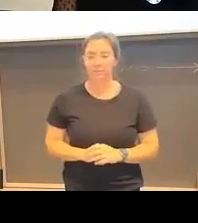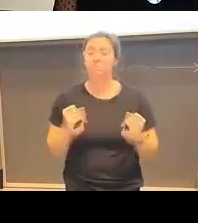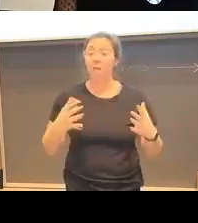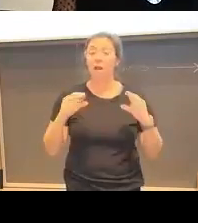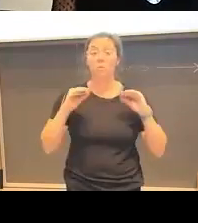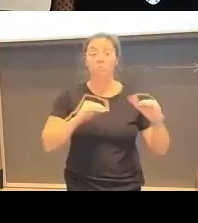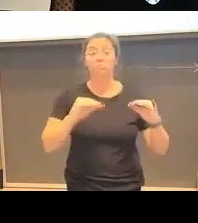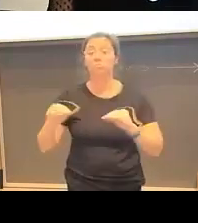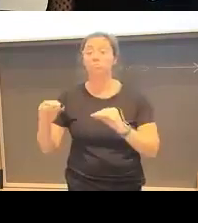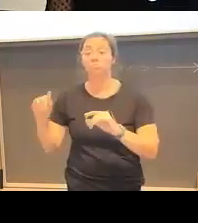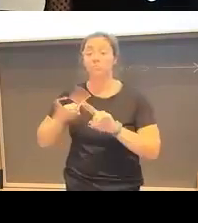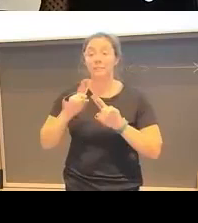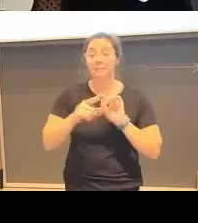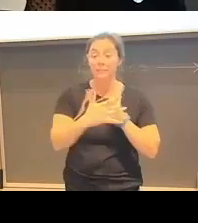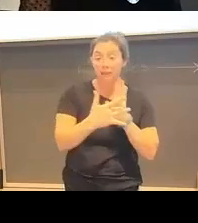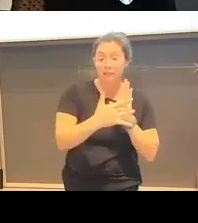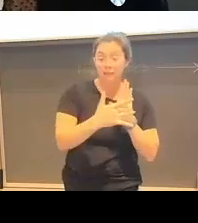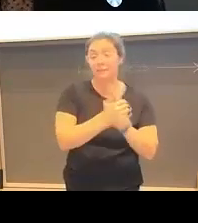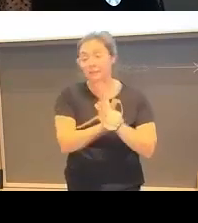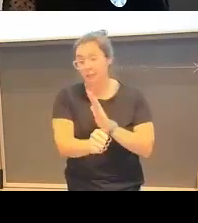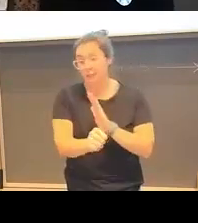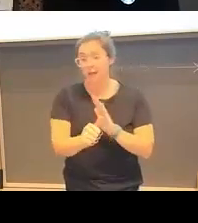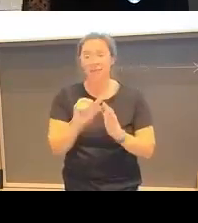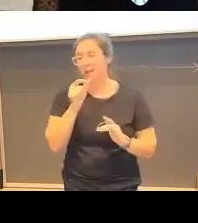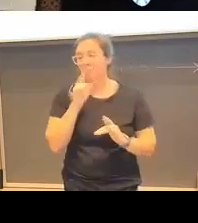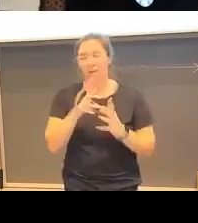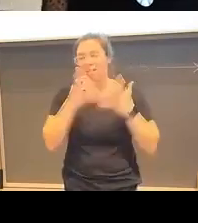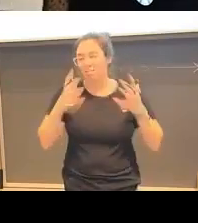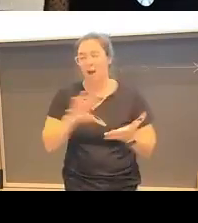technical skills they had had minimal learning on how to communicate with patients or with each